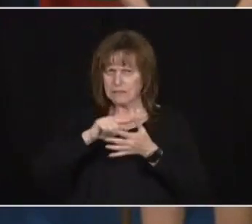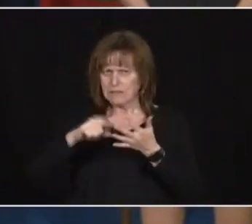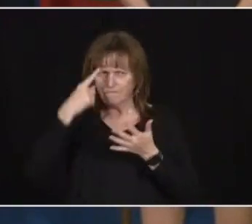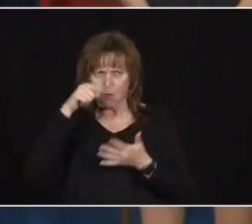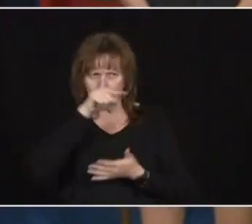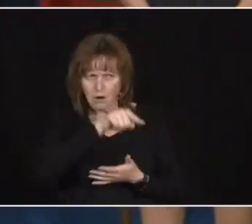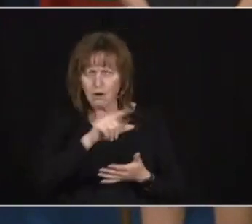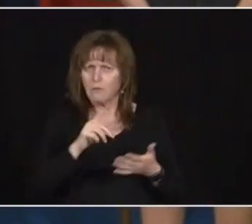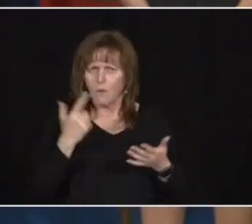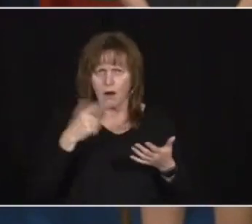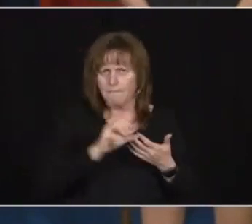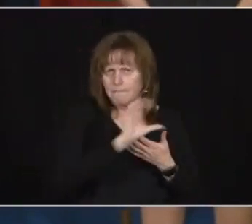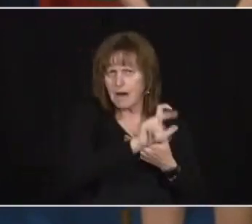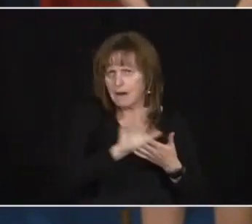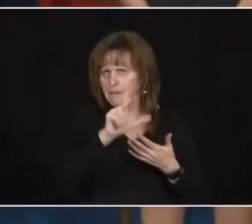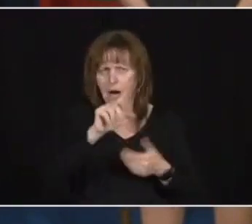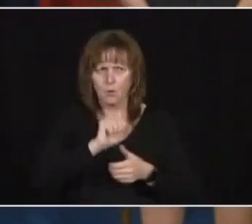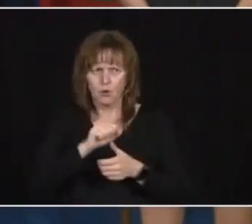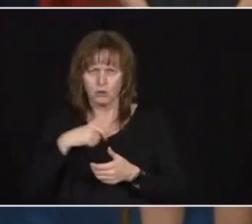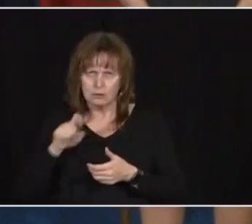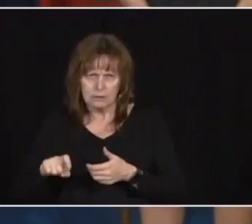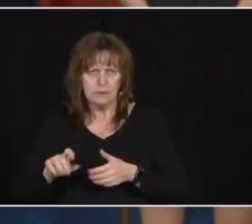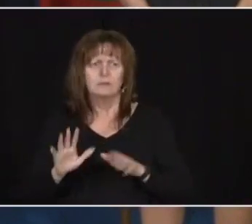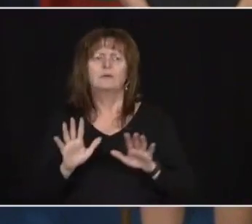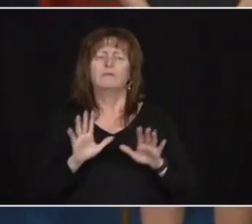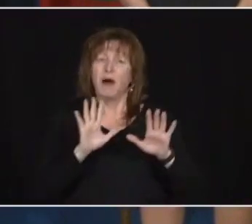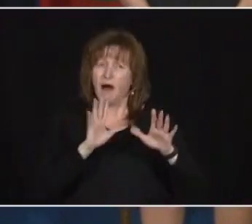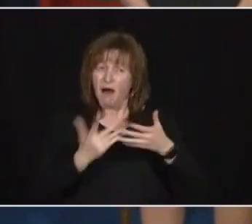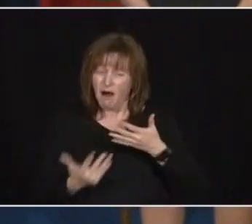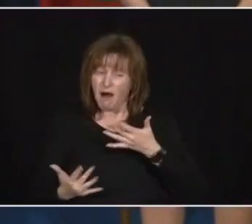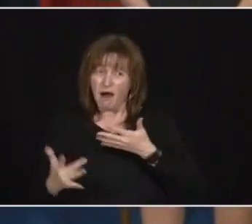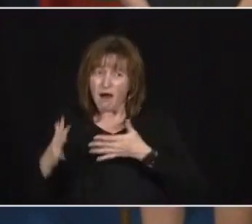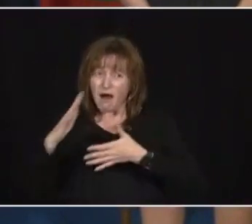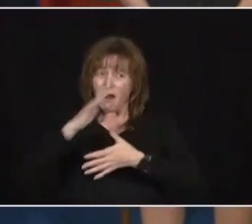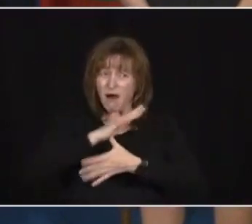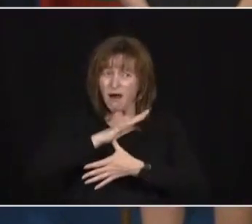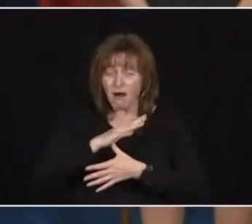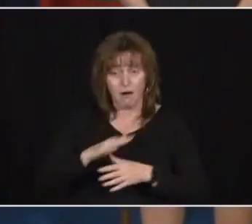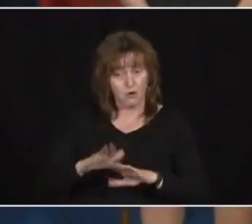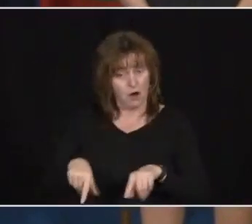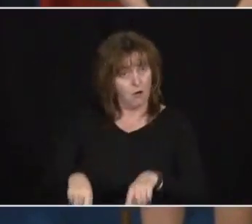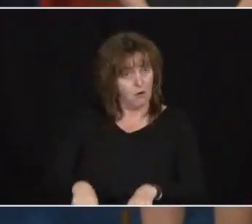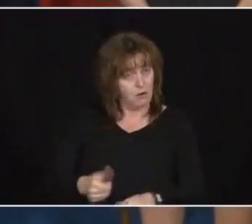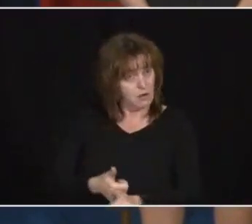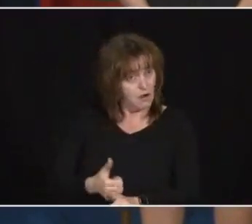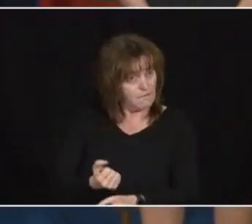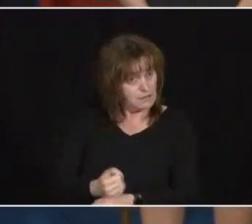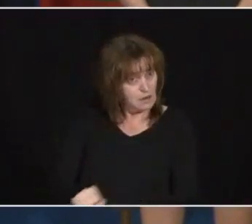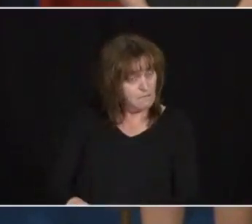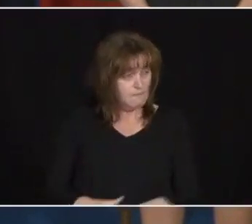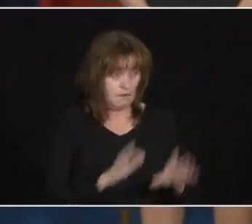that every family is safe, that these children remain safe, and so every decision we make in the coming days